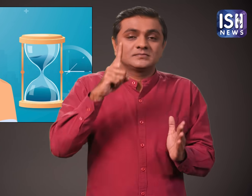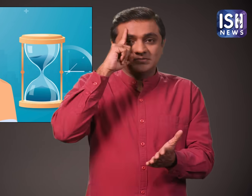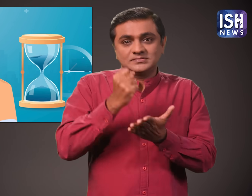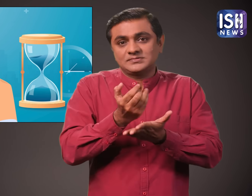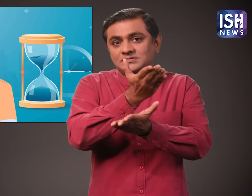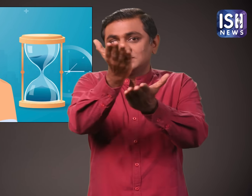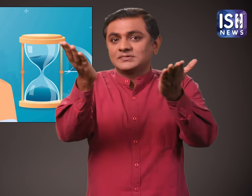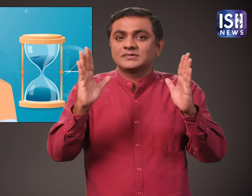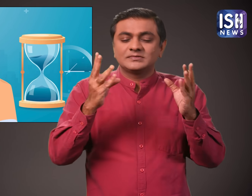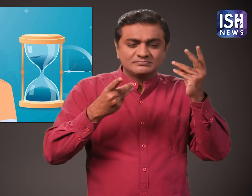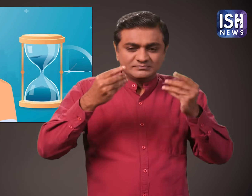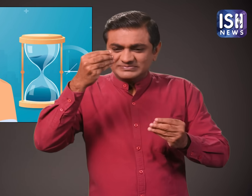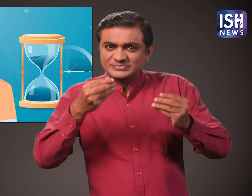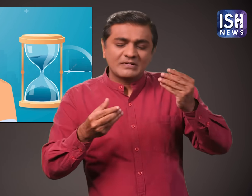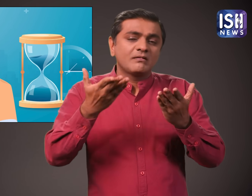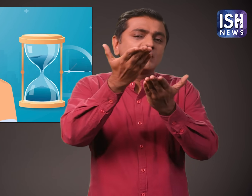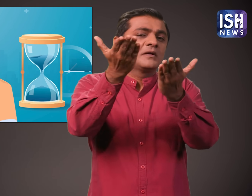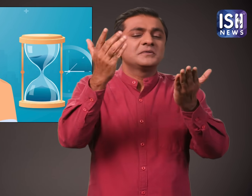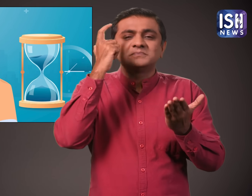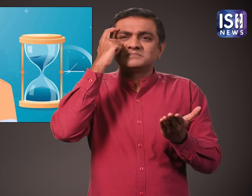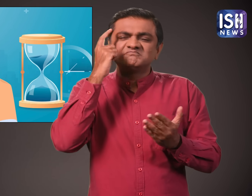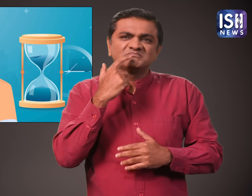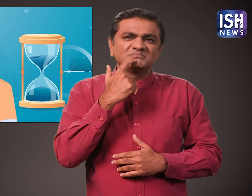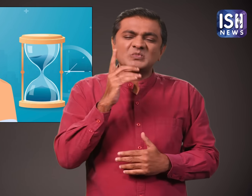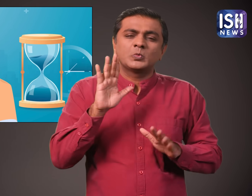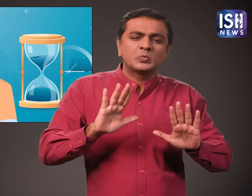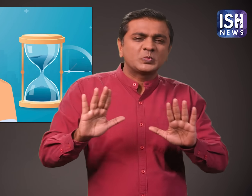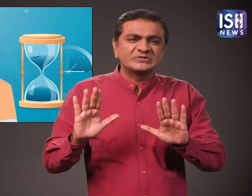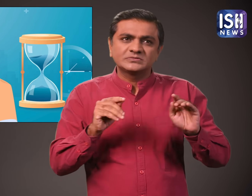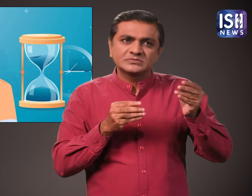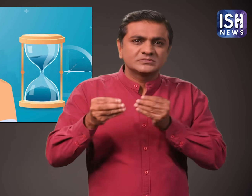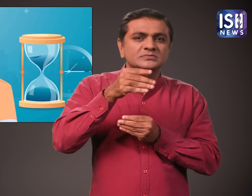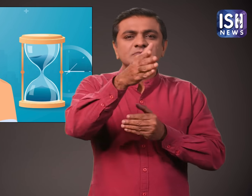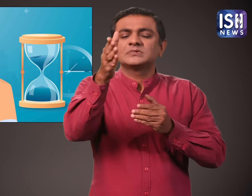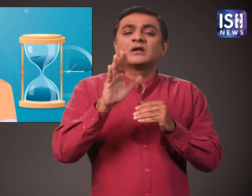So, take the calculated decision accordingly.